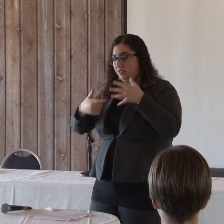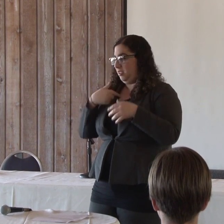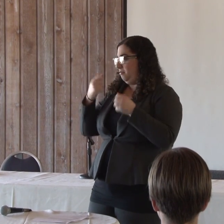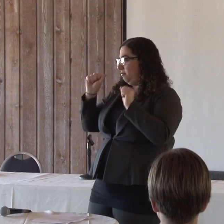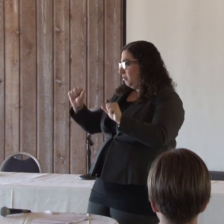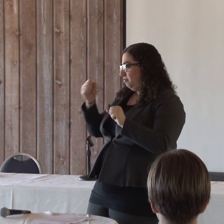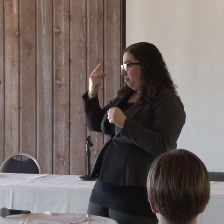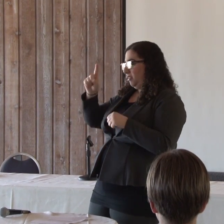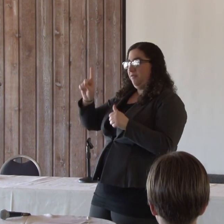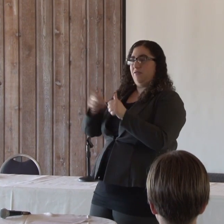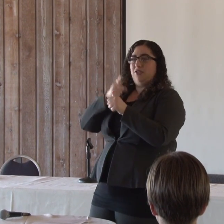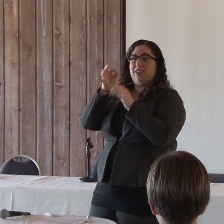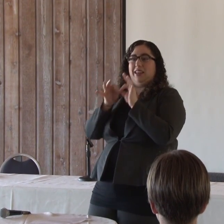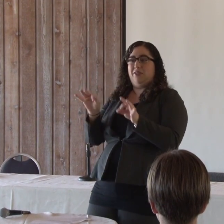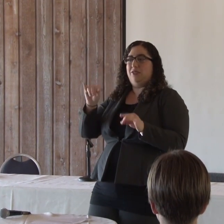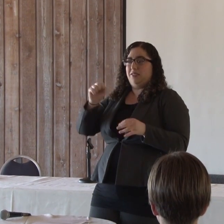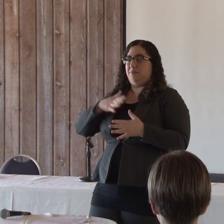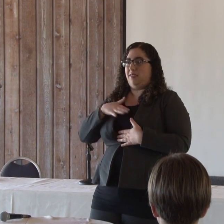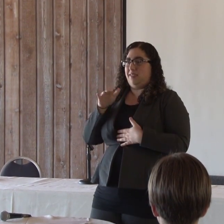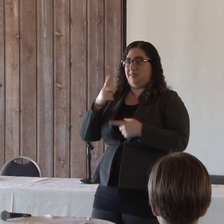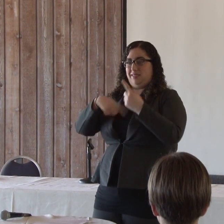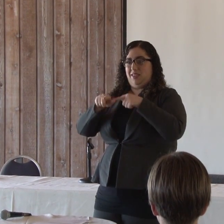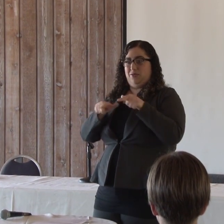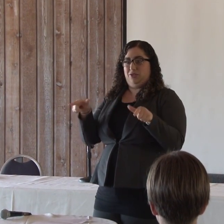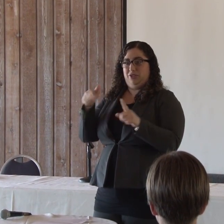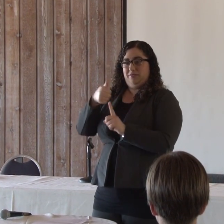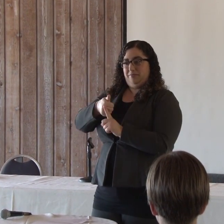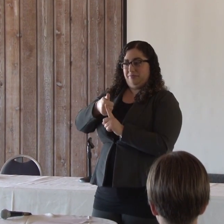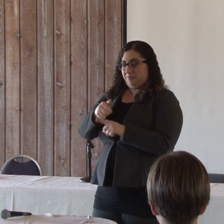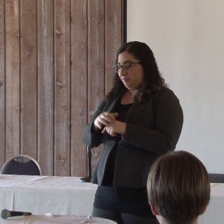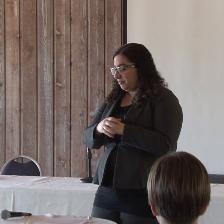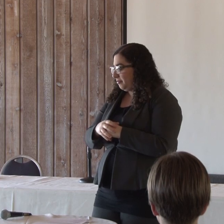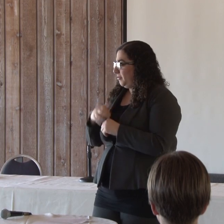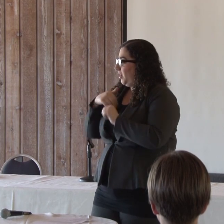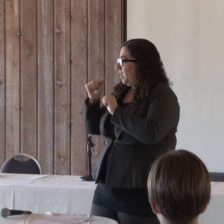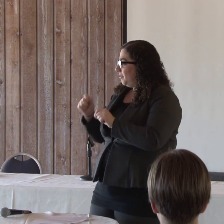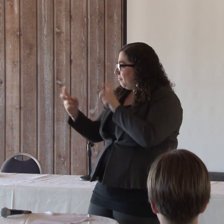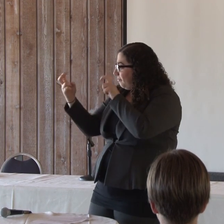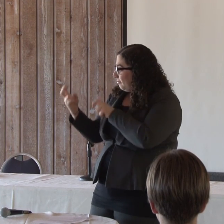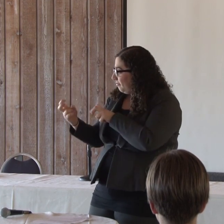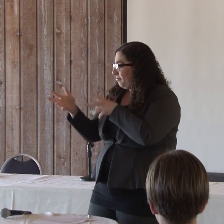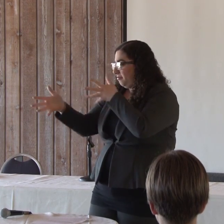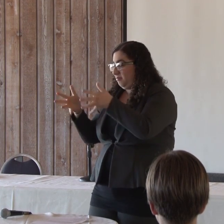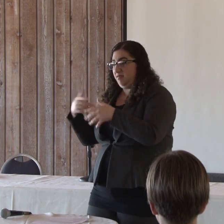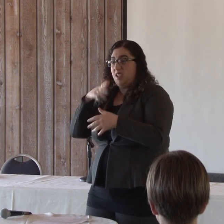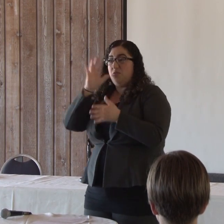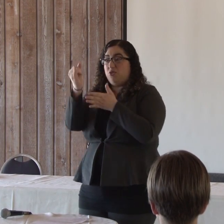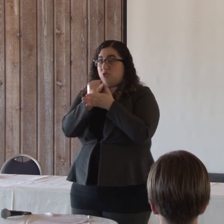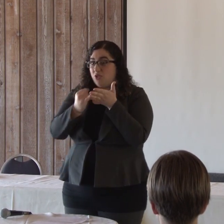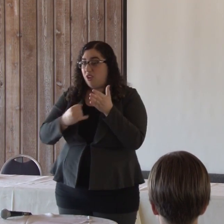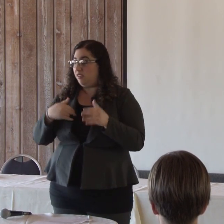the communication can be difficult. But because I'm deaf and was born deaf. And my first language is sign language